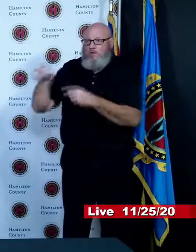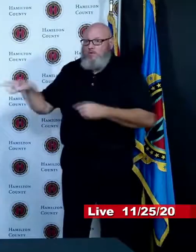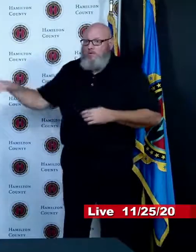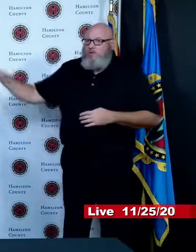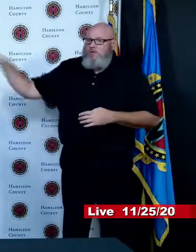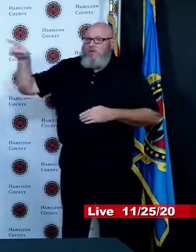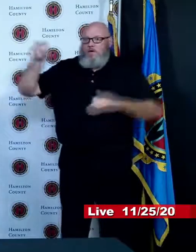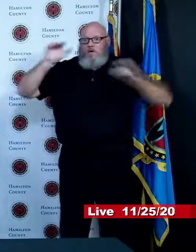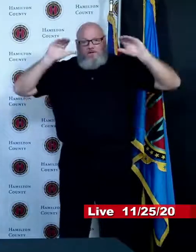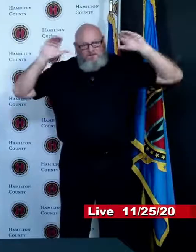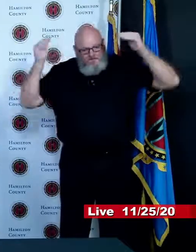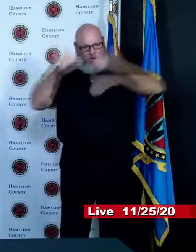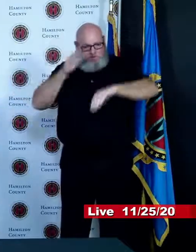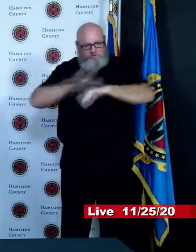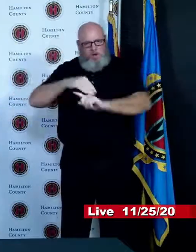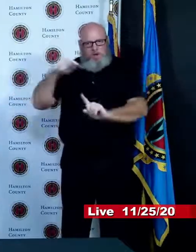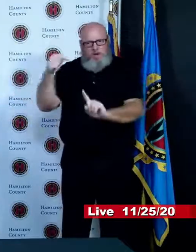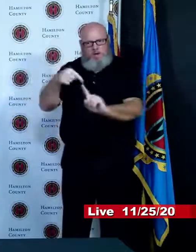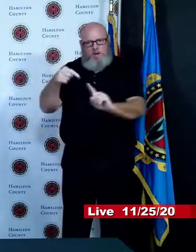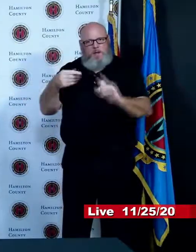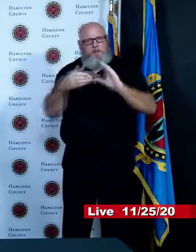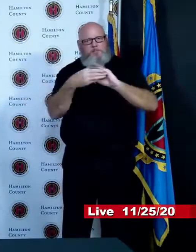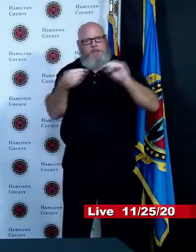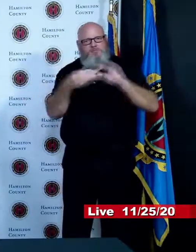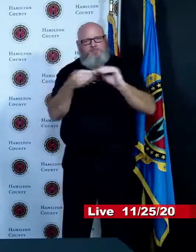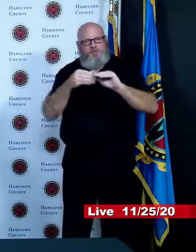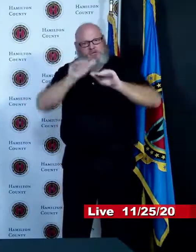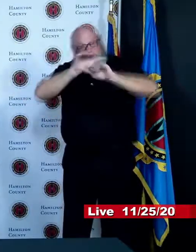at a couple stores seen people actually working at the at the front counter